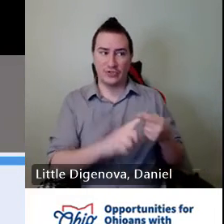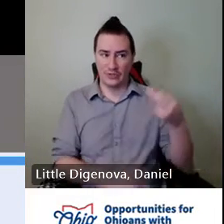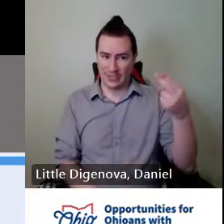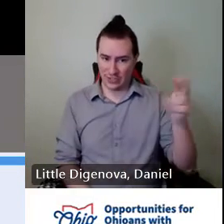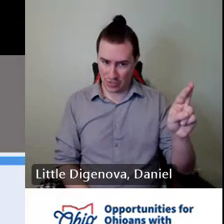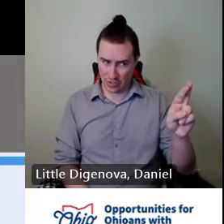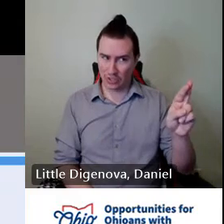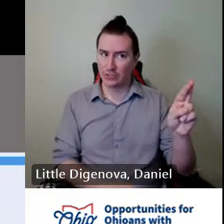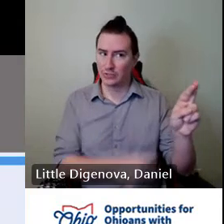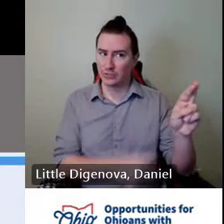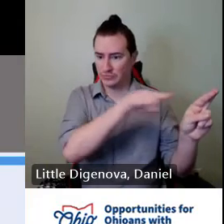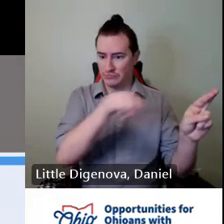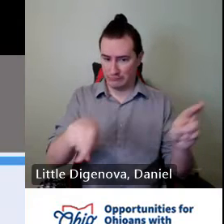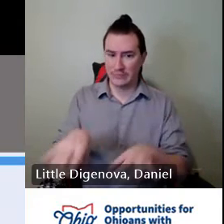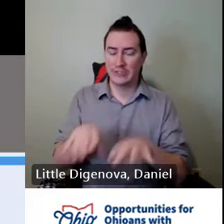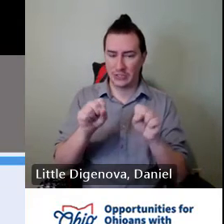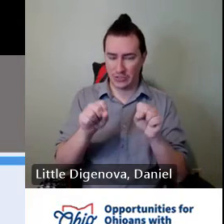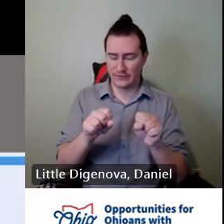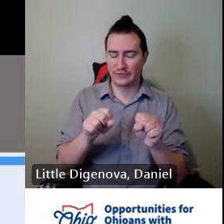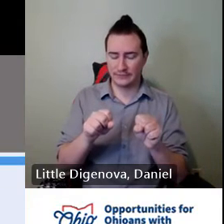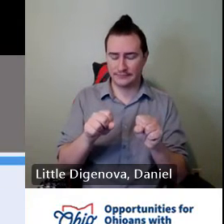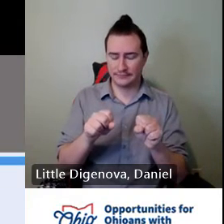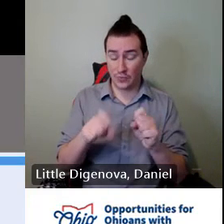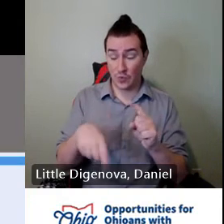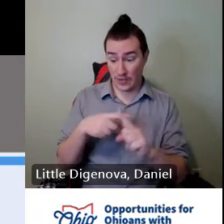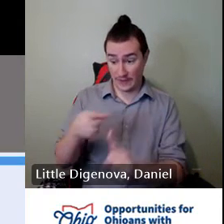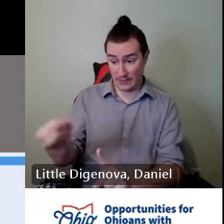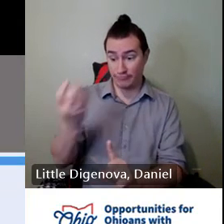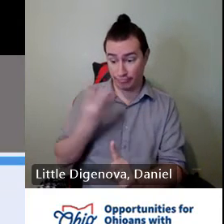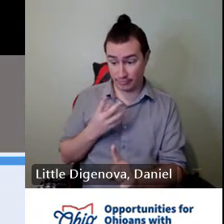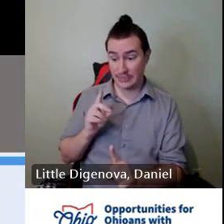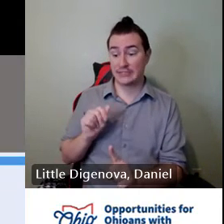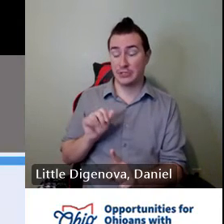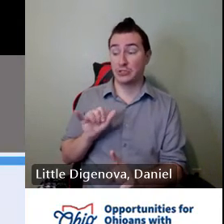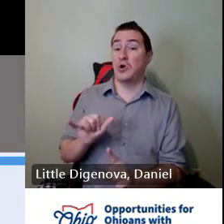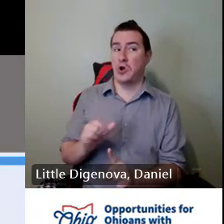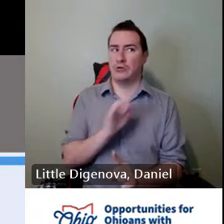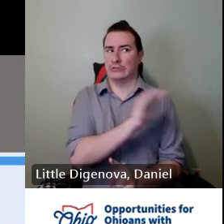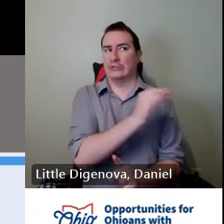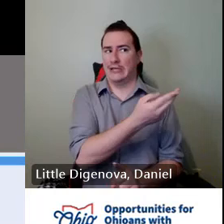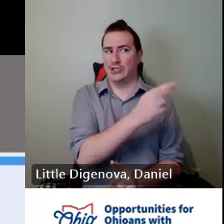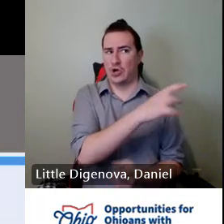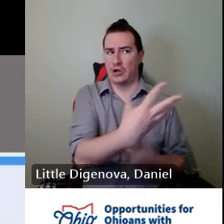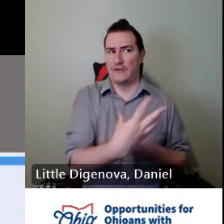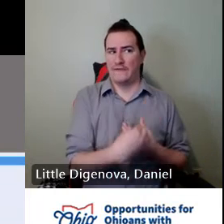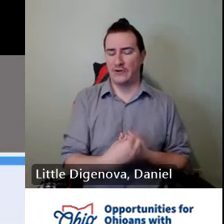conversation, once a disability has been disclosed. If a supervisor or manager is permitted to ask the employee